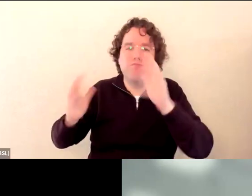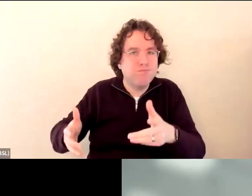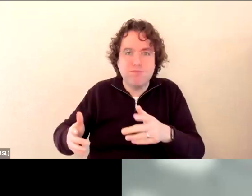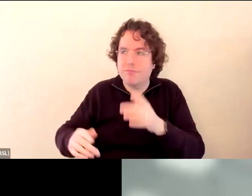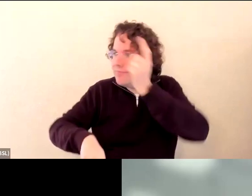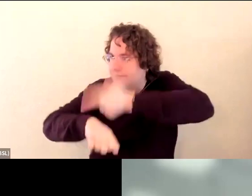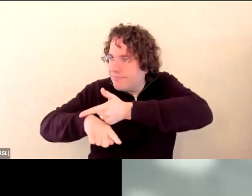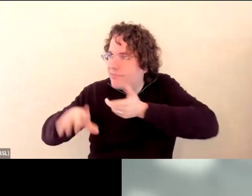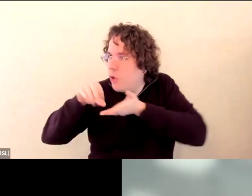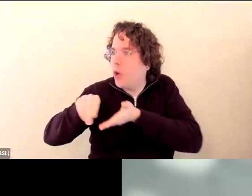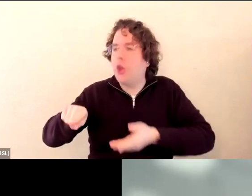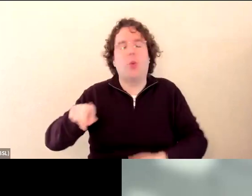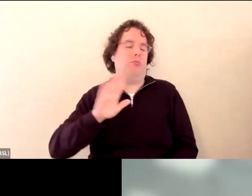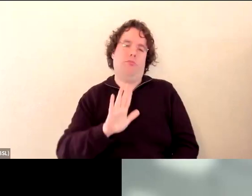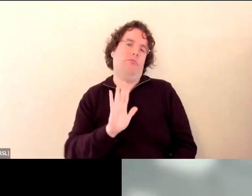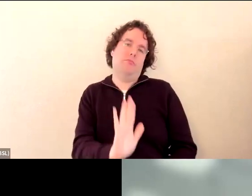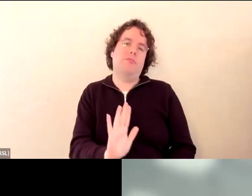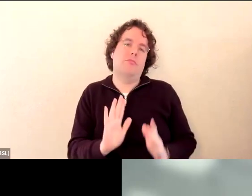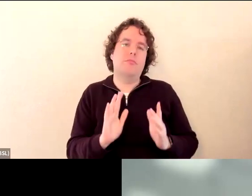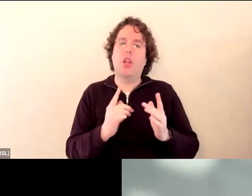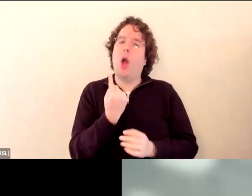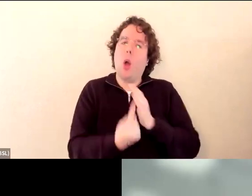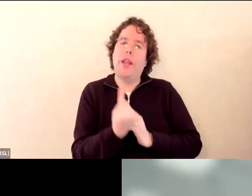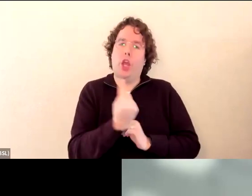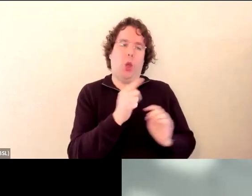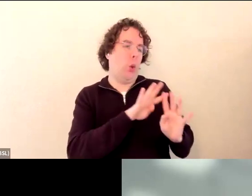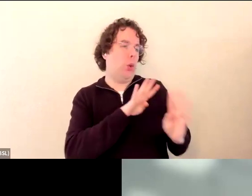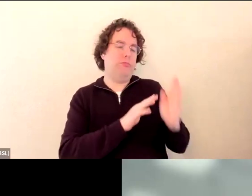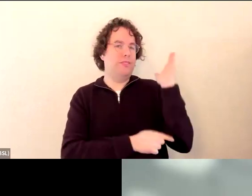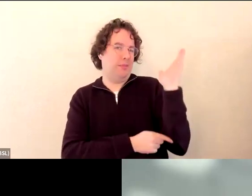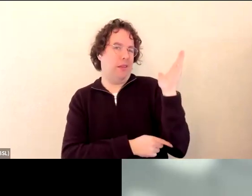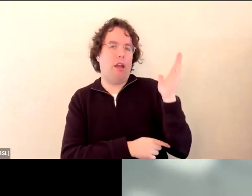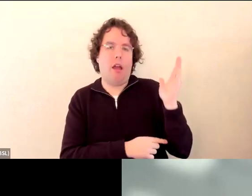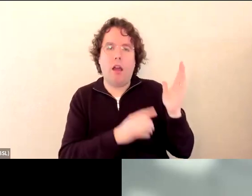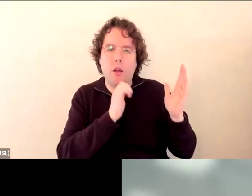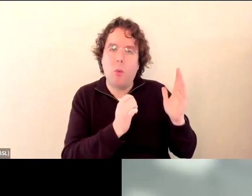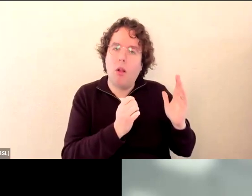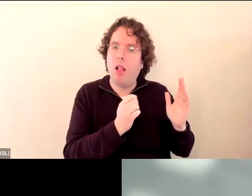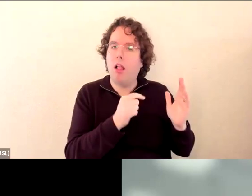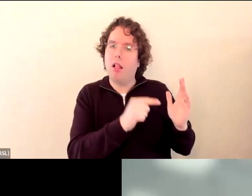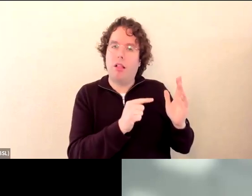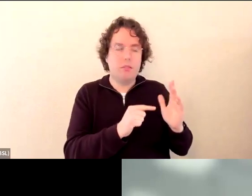It's only the speakers who are being seen and heard. So you can have your... You can relax.